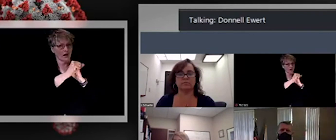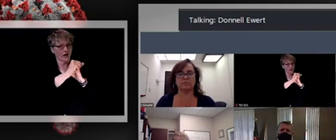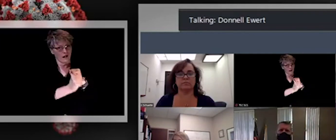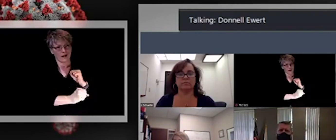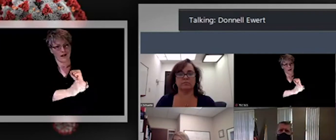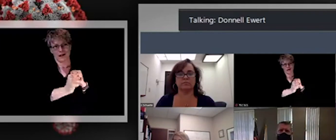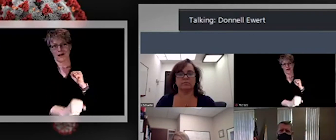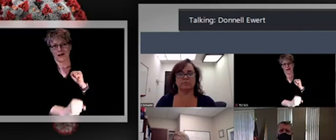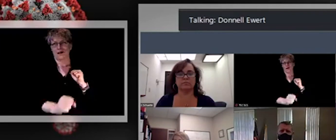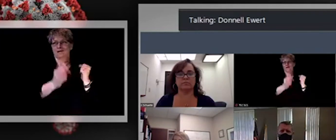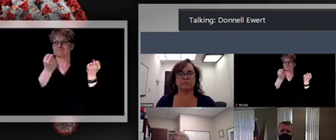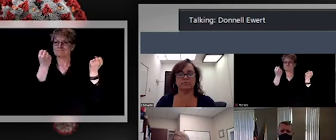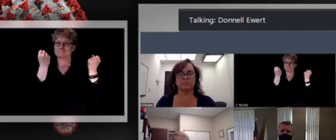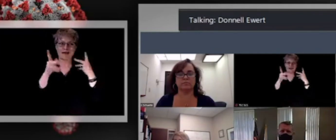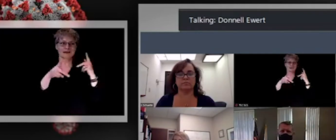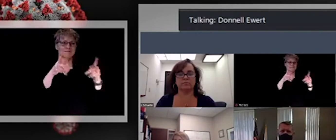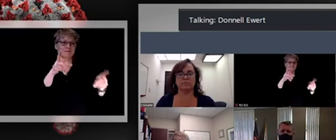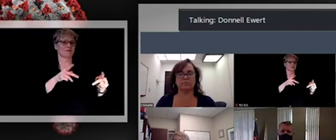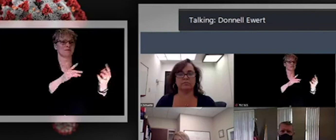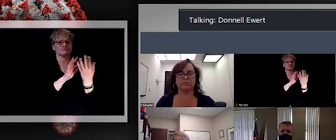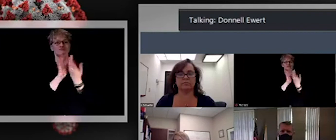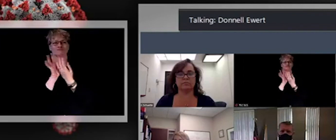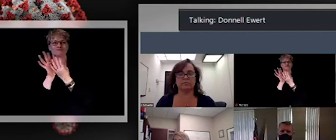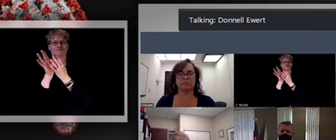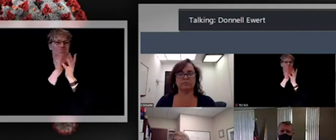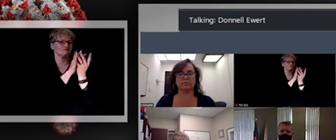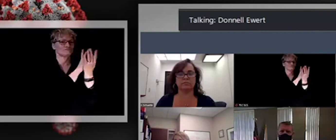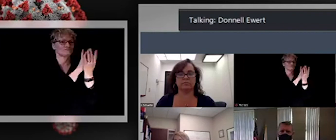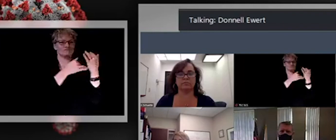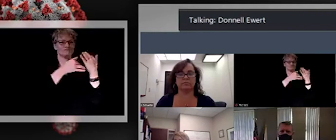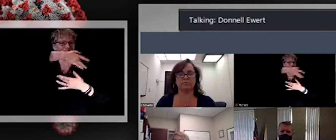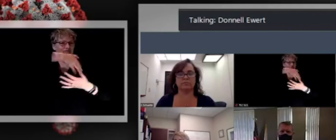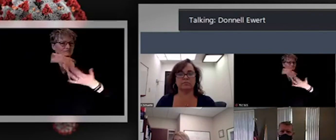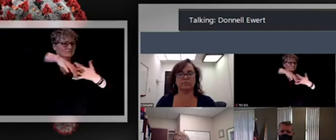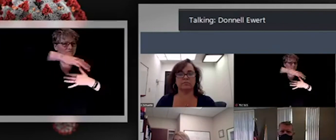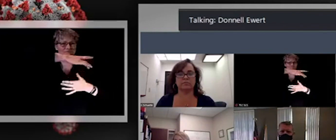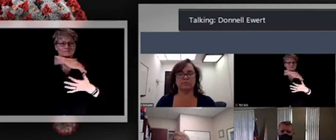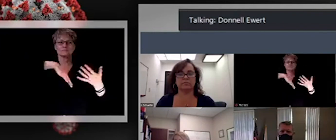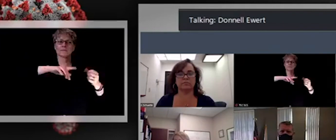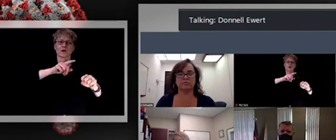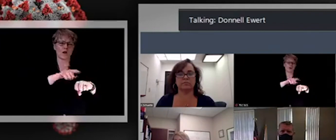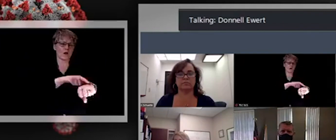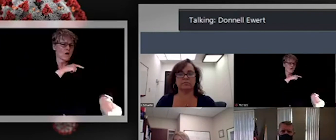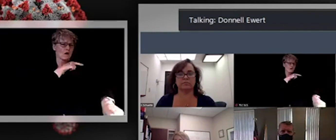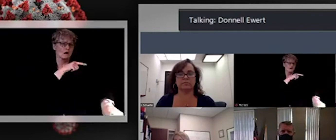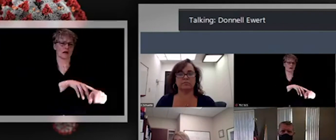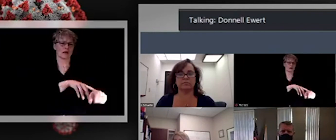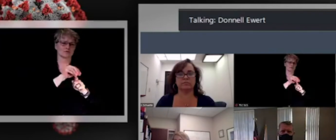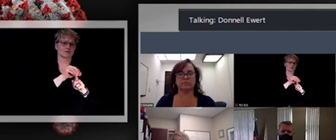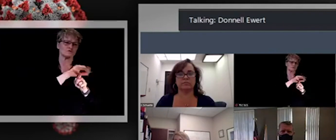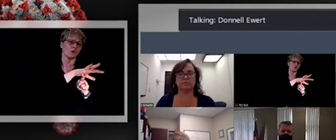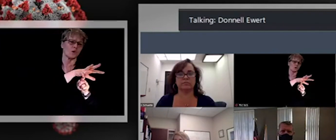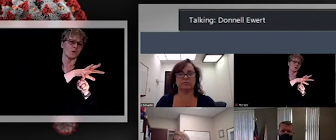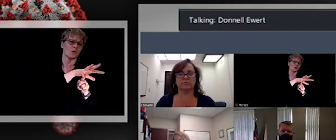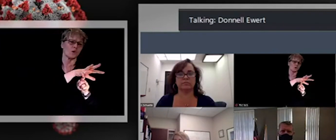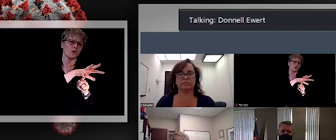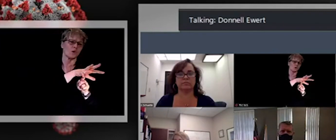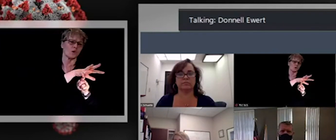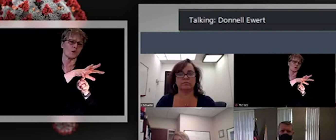around, people interacting, having prolonged exposure to one another. That's what gets